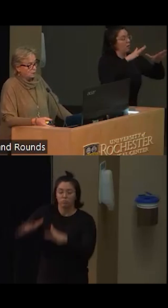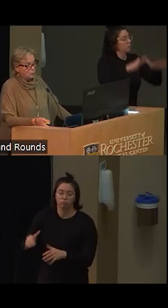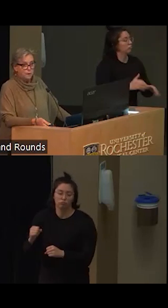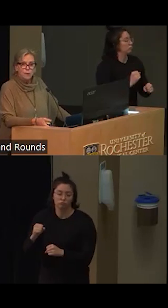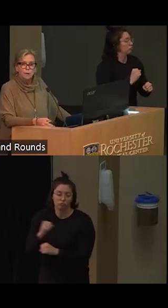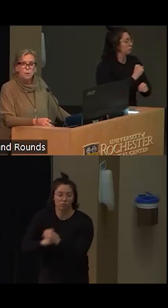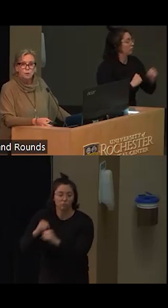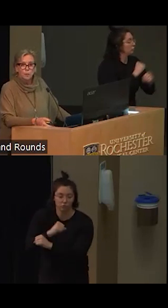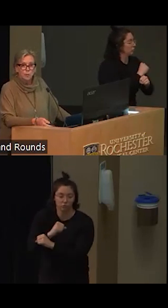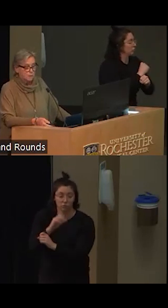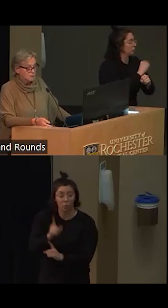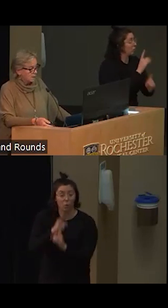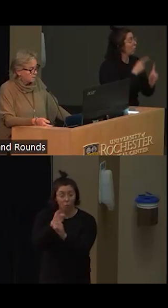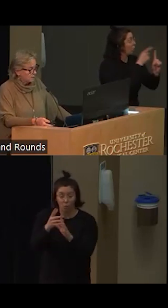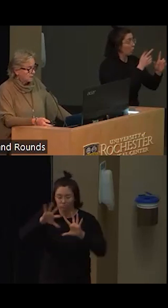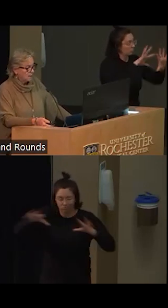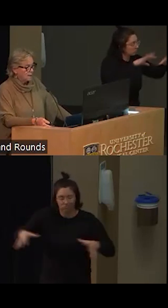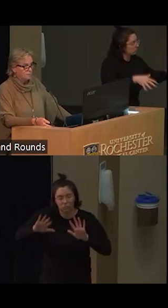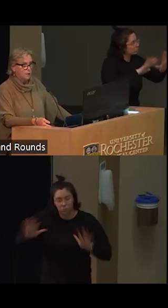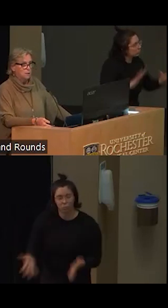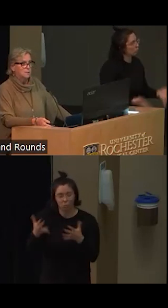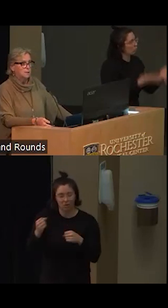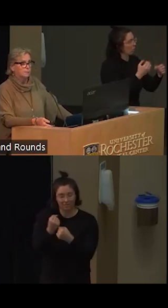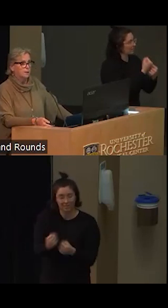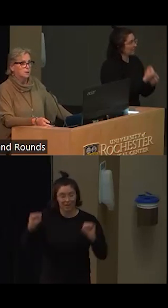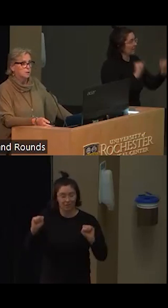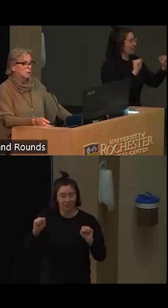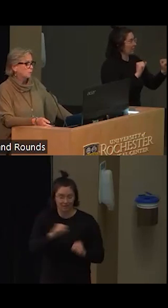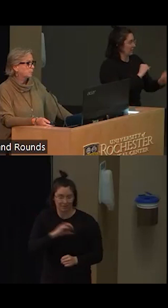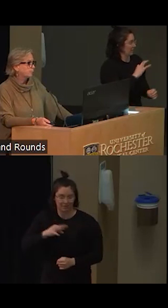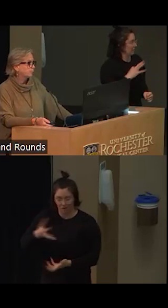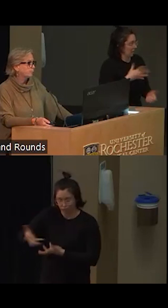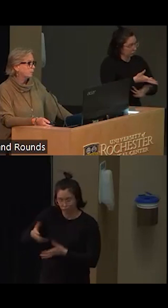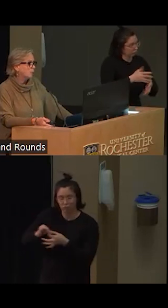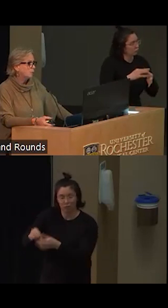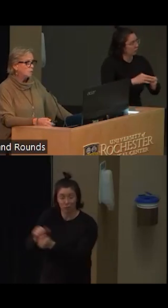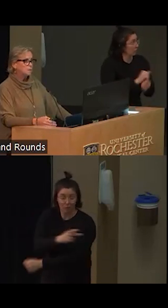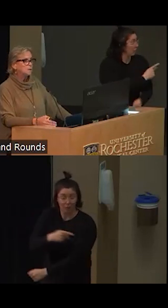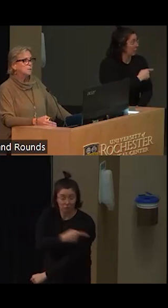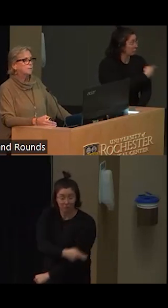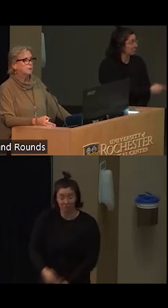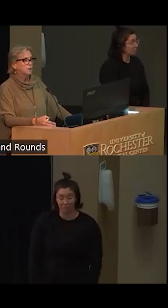with the goal to promote safety and patient staff relationships so these are some of the